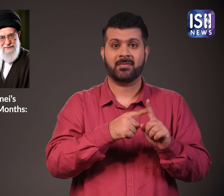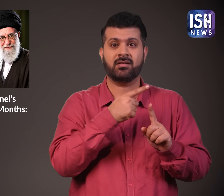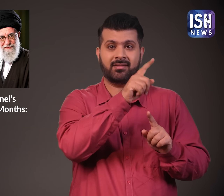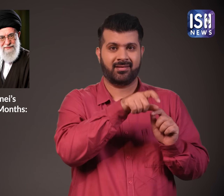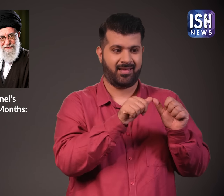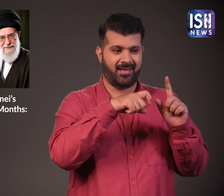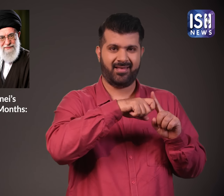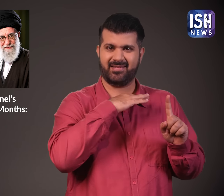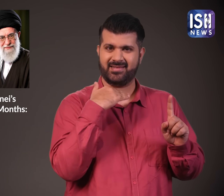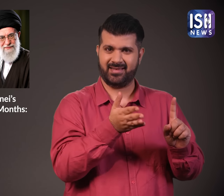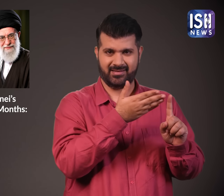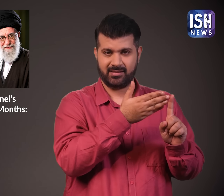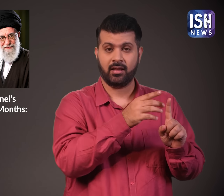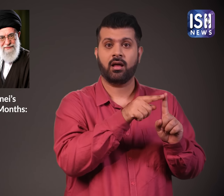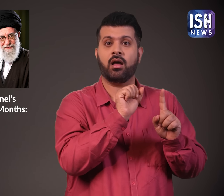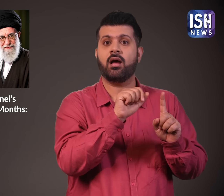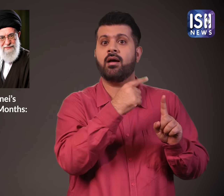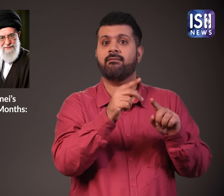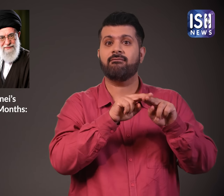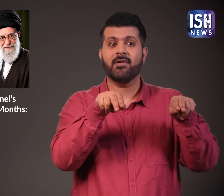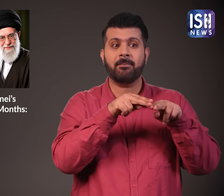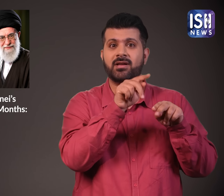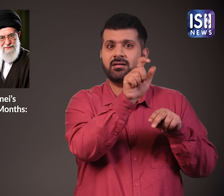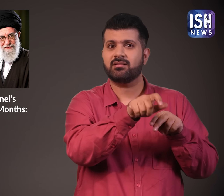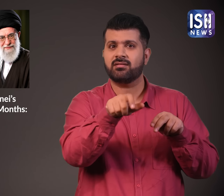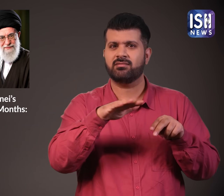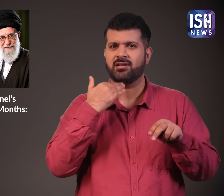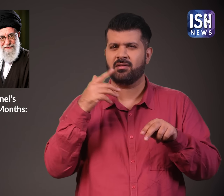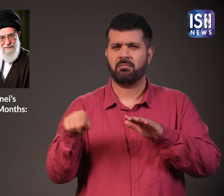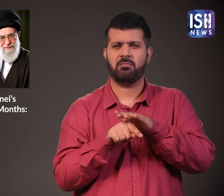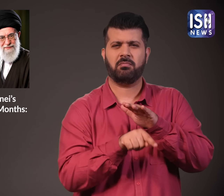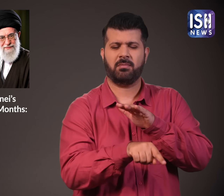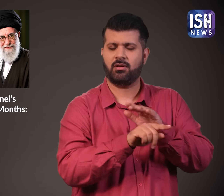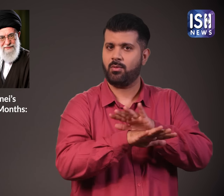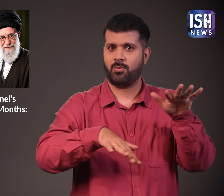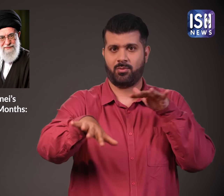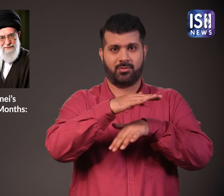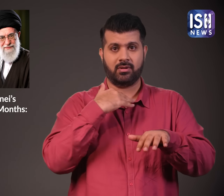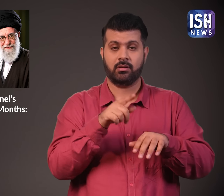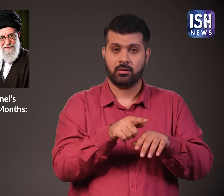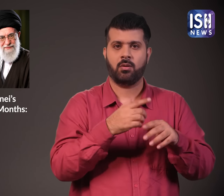His body and the bodies of his family members who died with him were